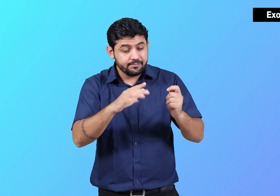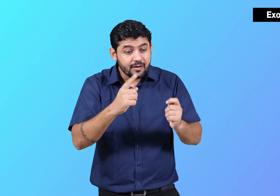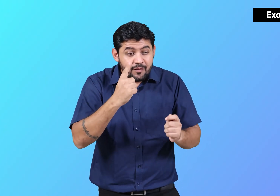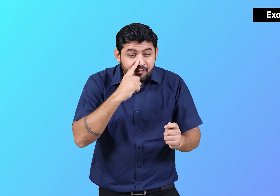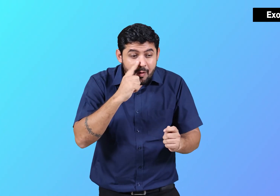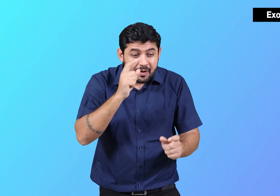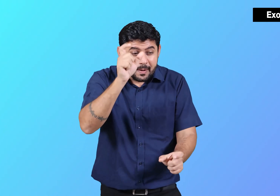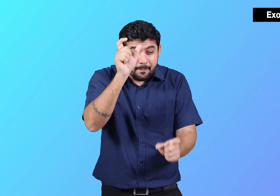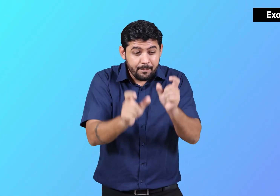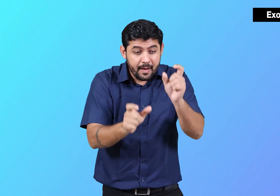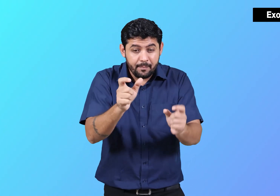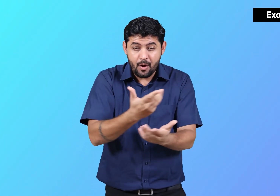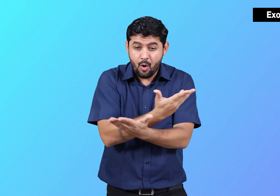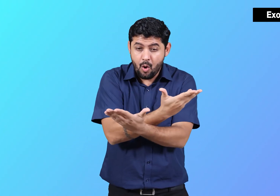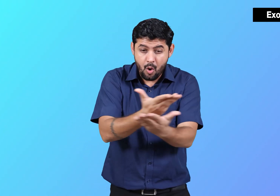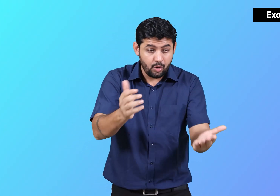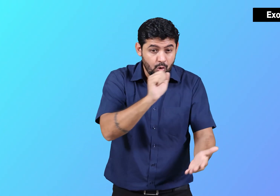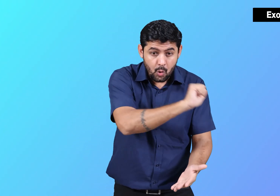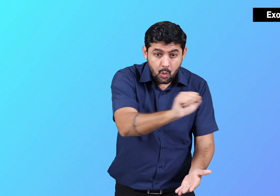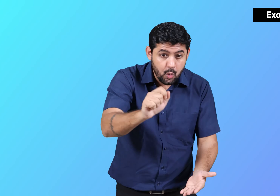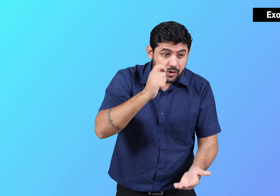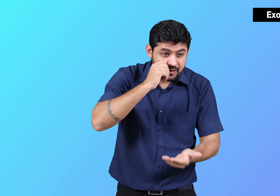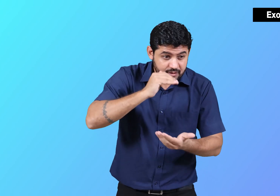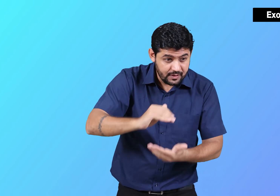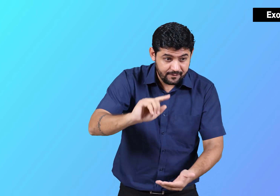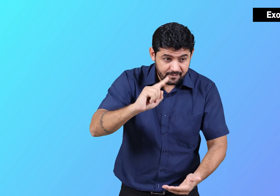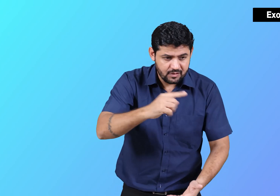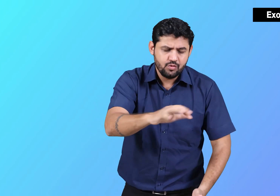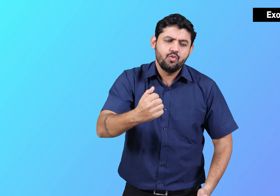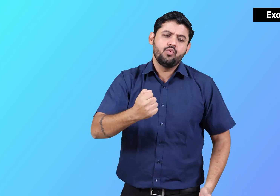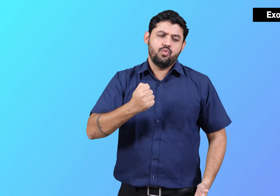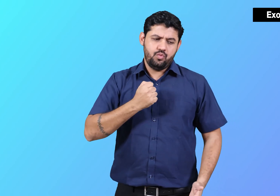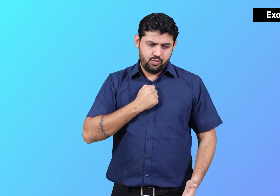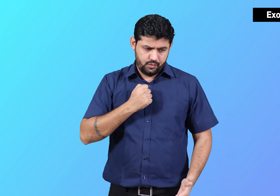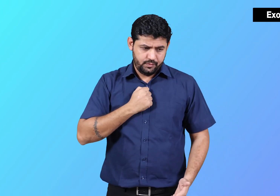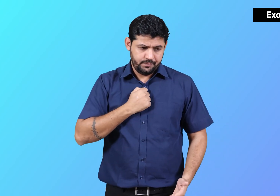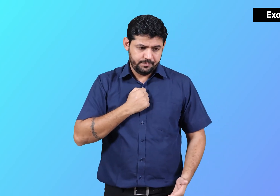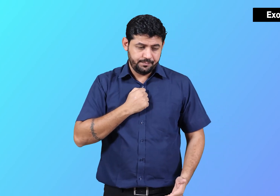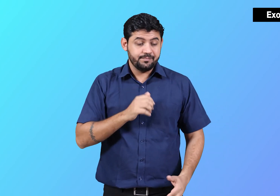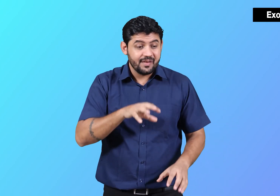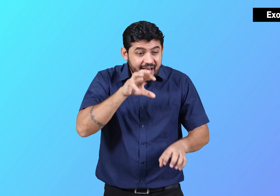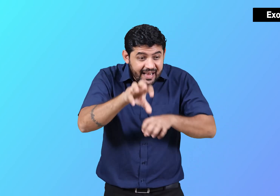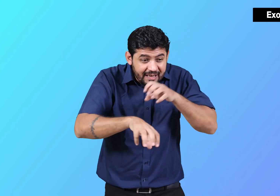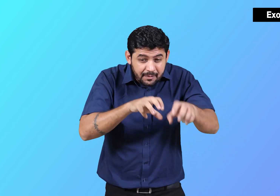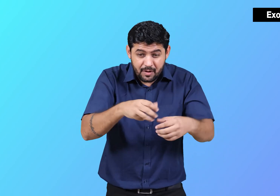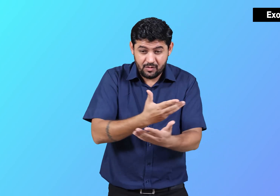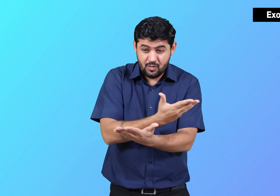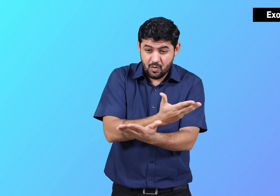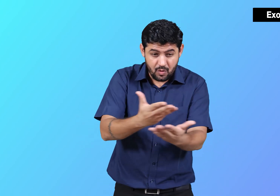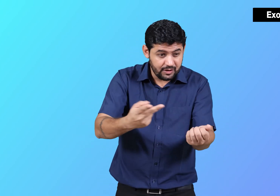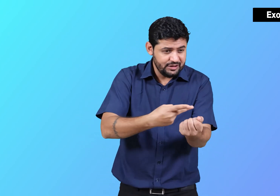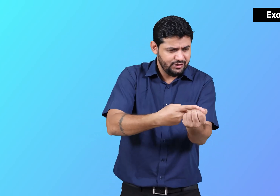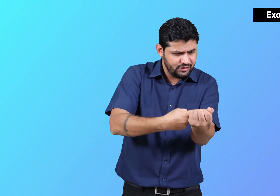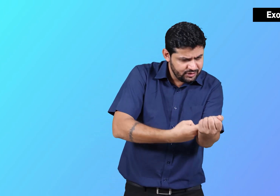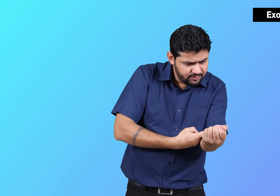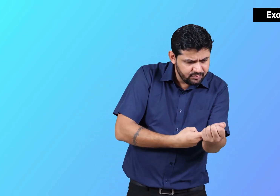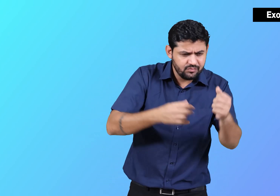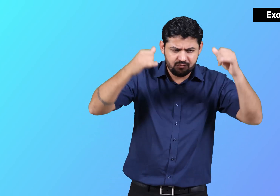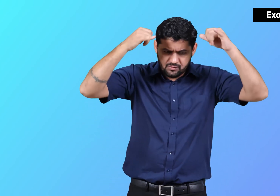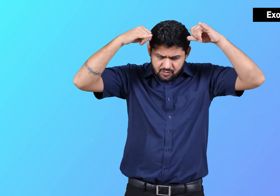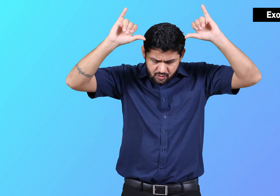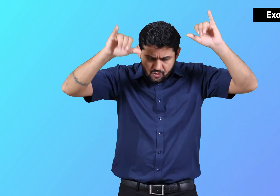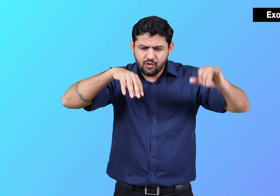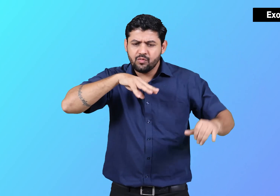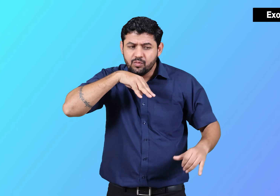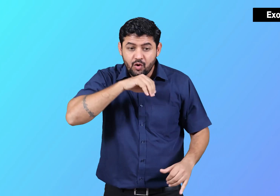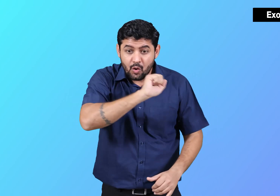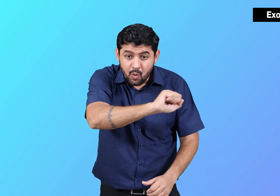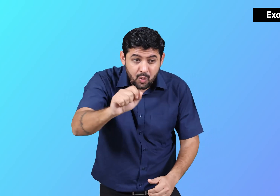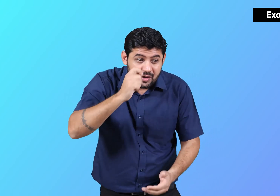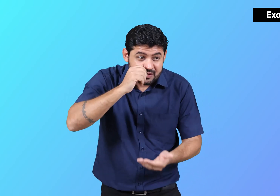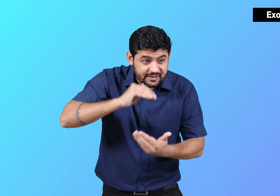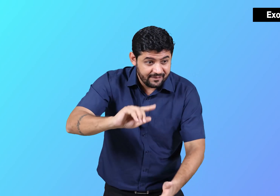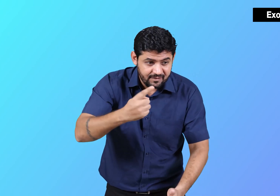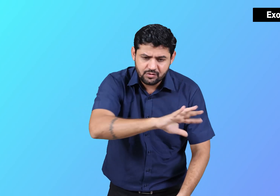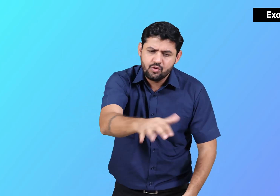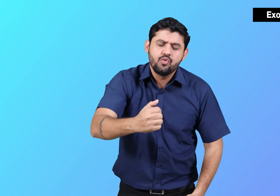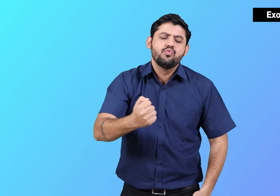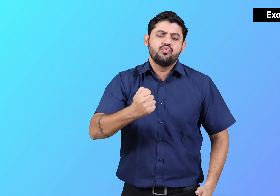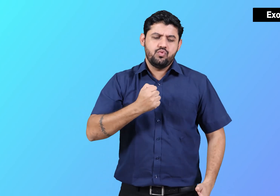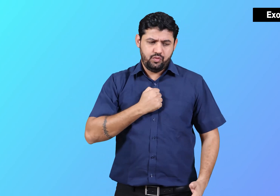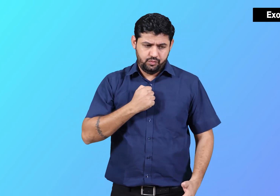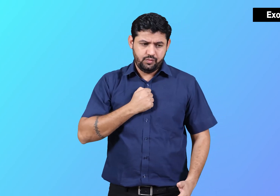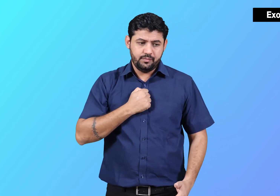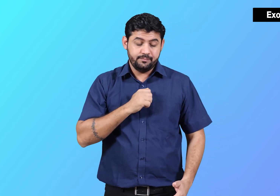“A woman’s firstborn son belongs to me. And every firstborn male from your herds of cattle or your flocks of sheep and goats belongs to me.